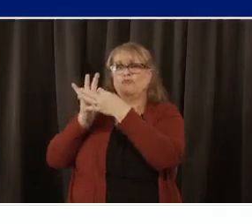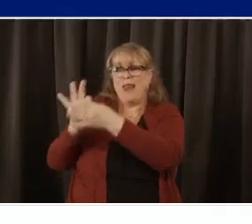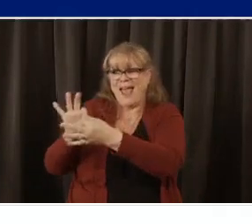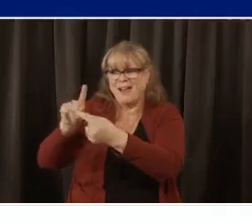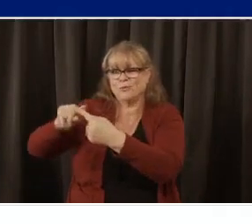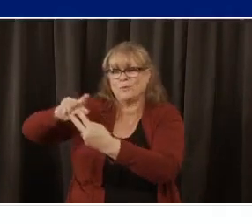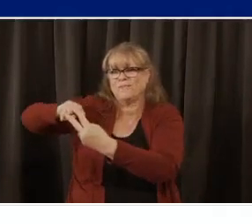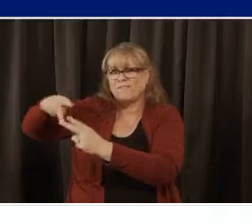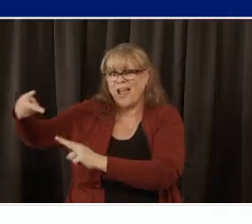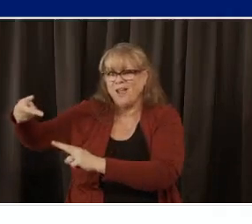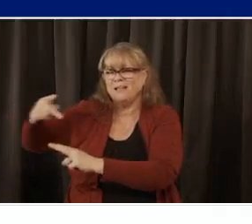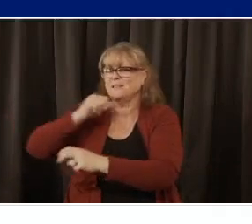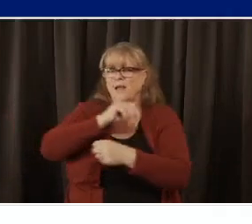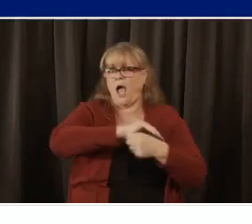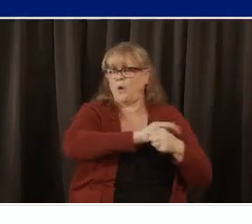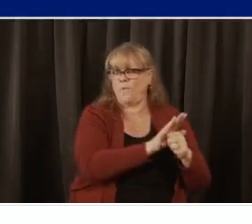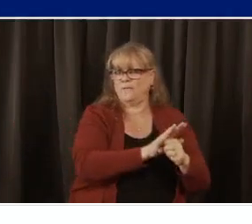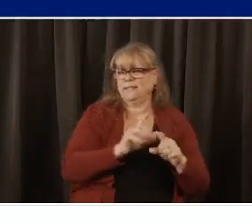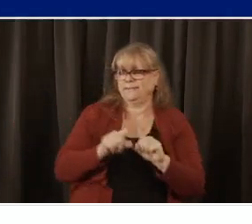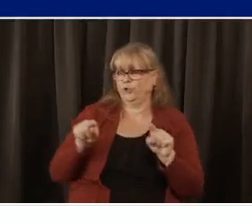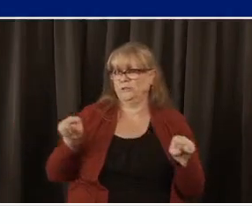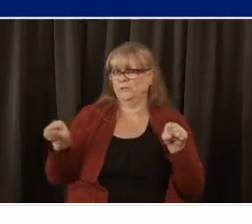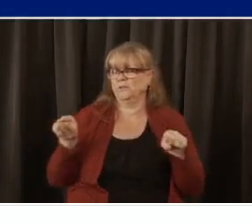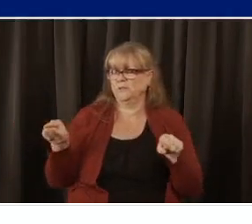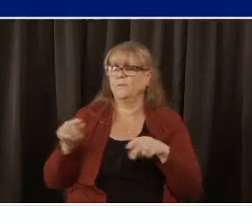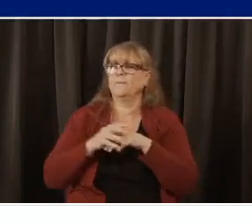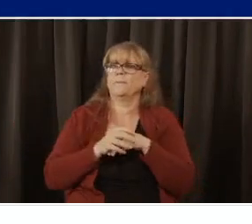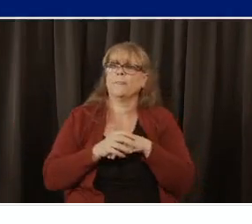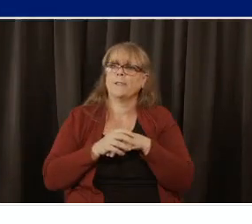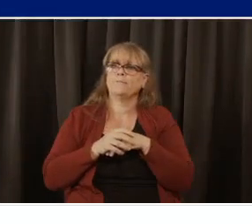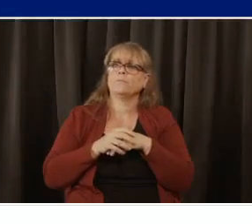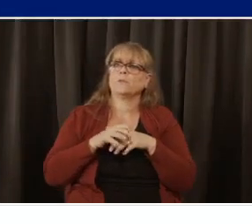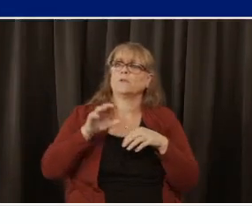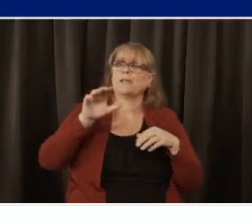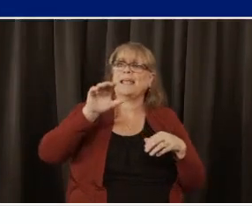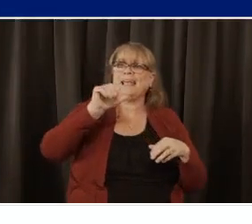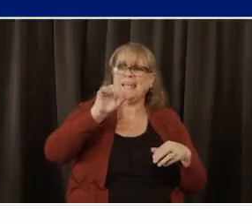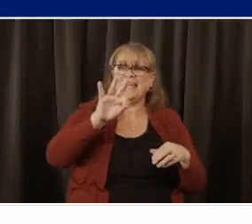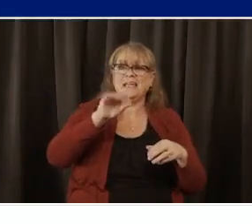more easily spread and could potentially cause more severe illness. Next slide.